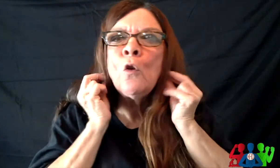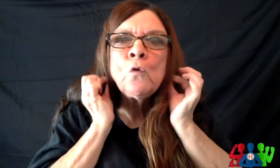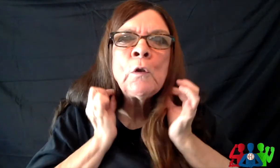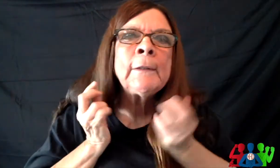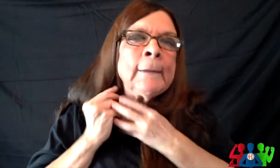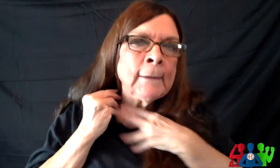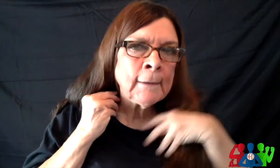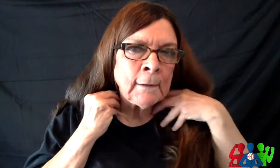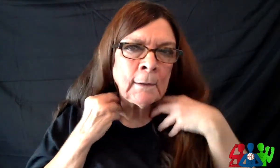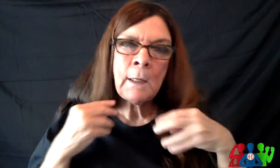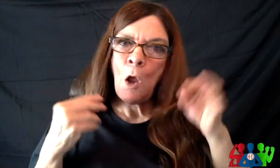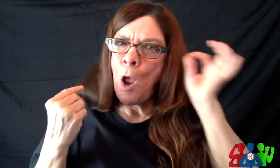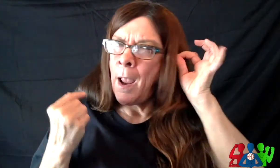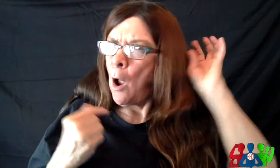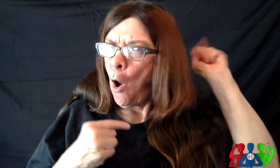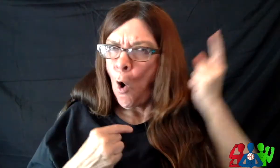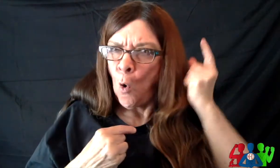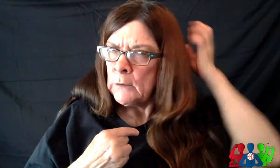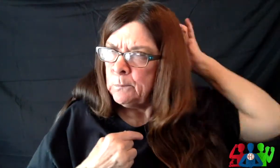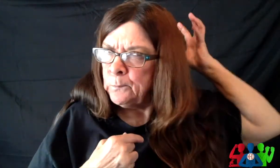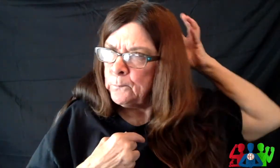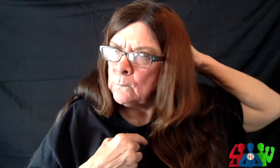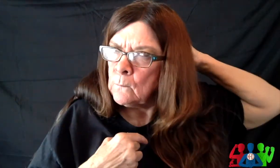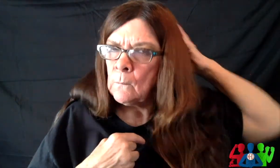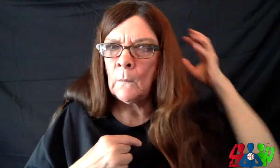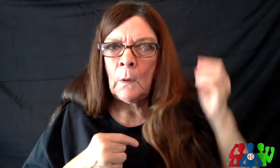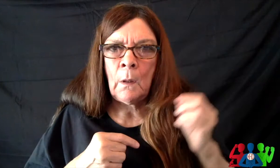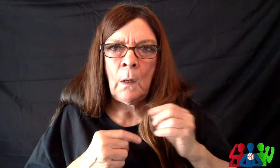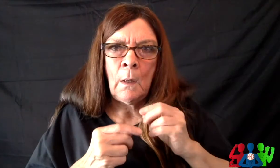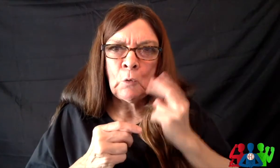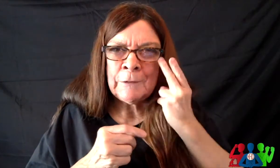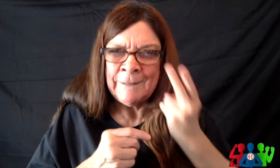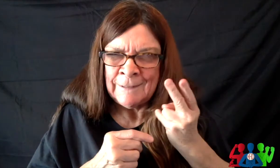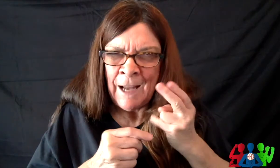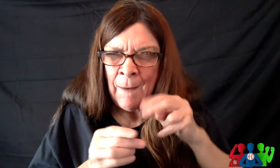what it should look like. I did find out that she really loved dressing up. She loved wearing